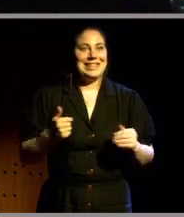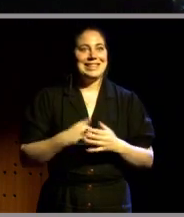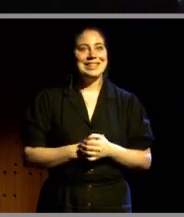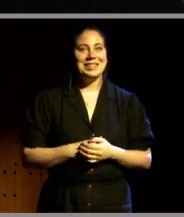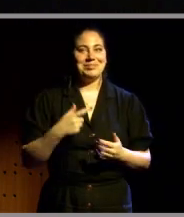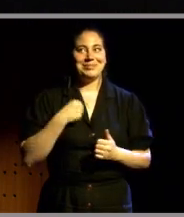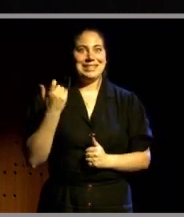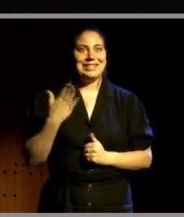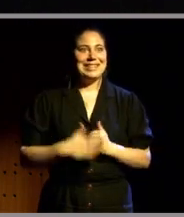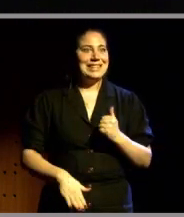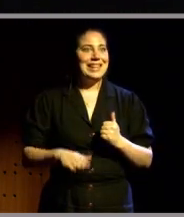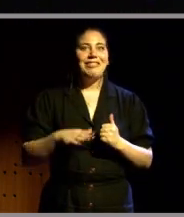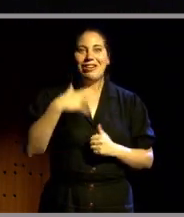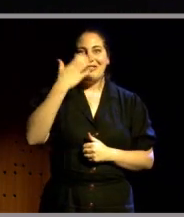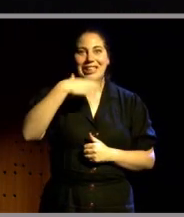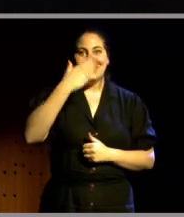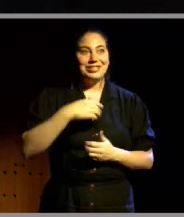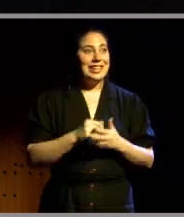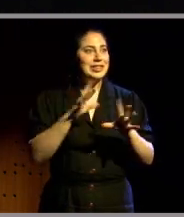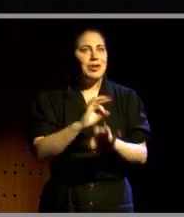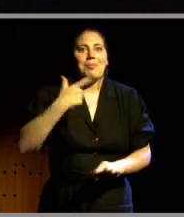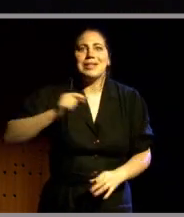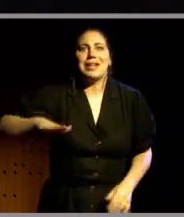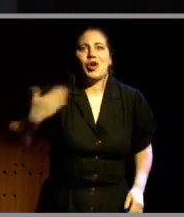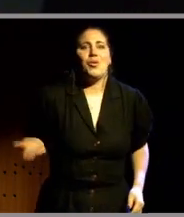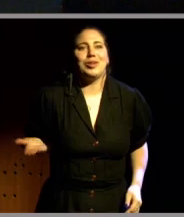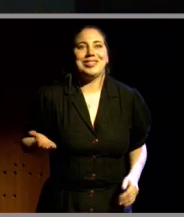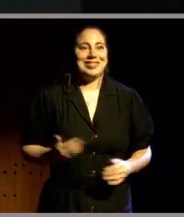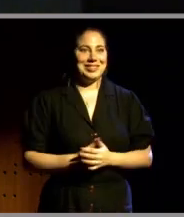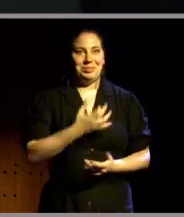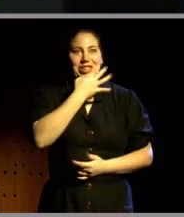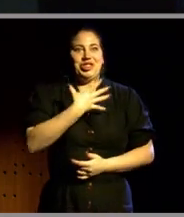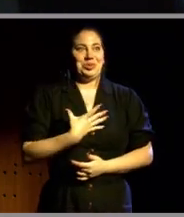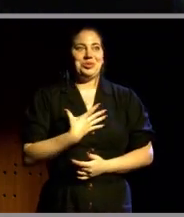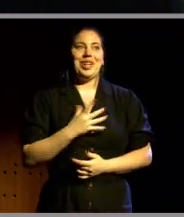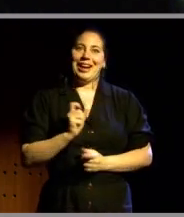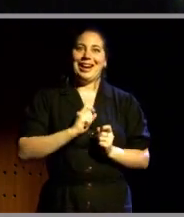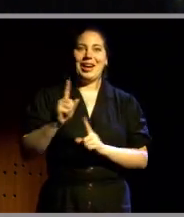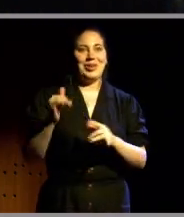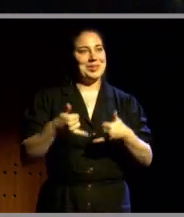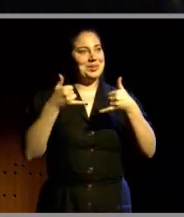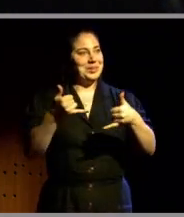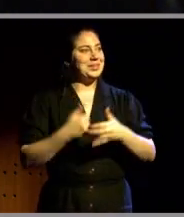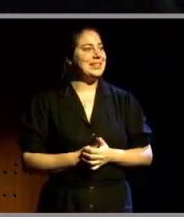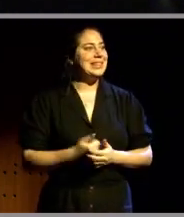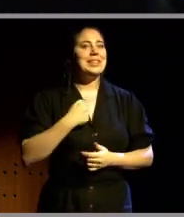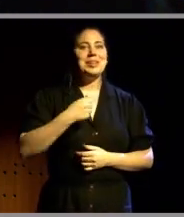Not because I didn't want to, but... Anyway, my name is Tibian Wyles.